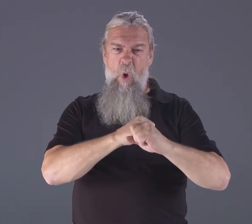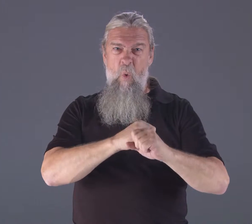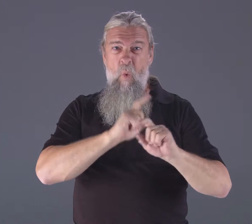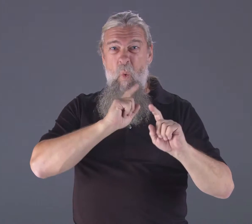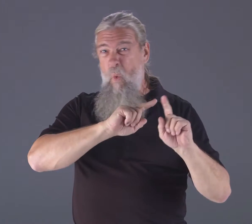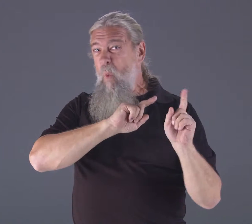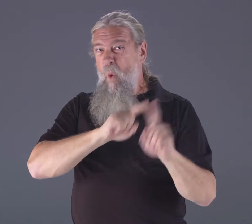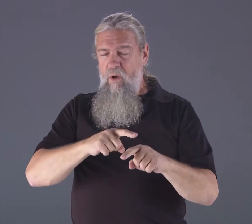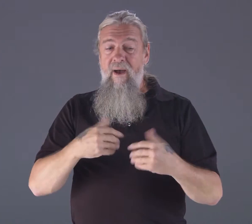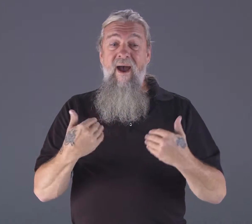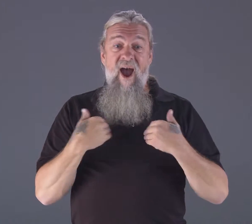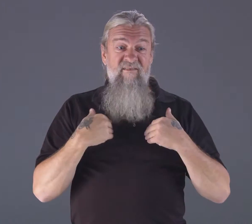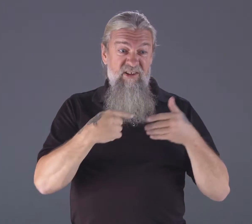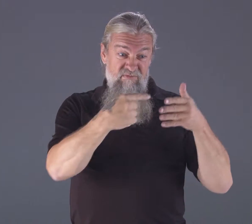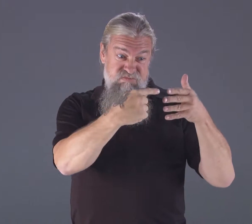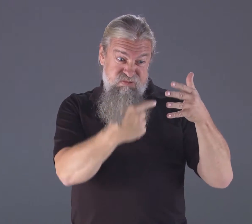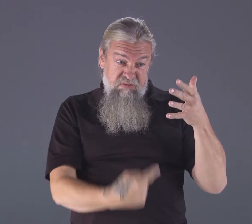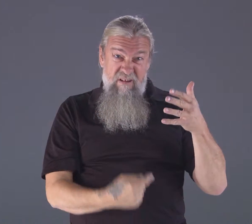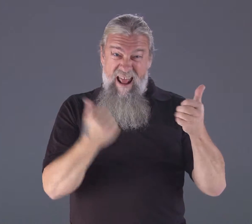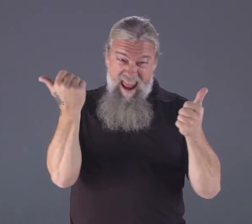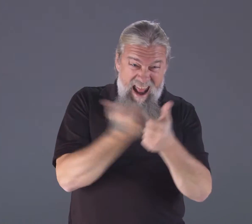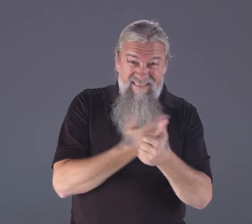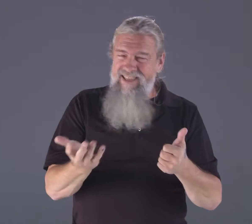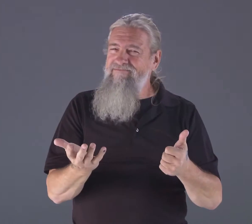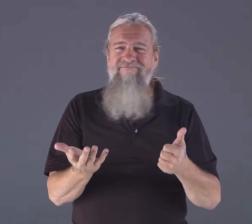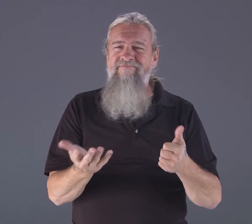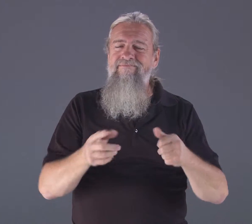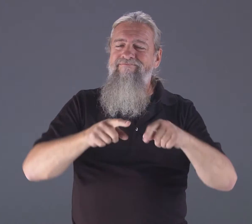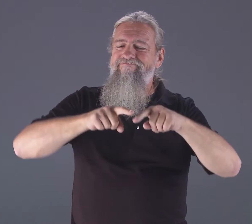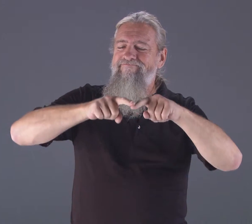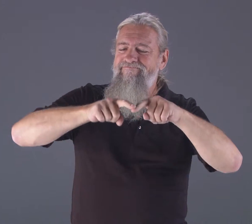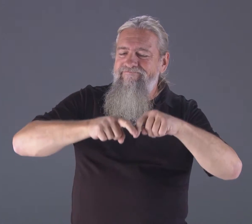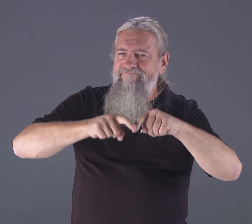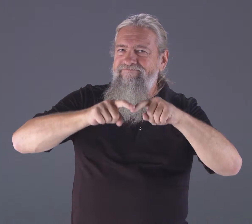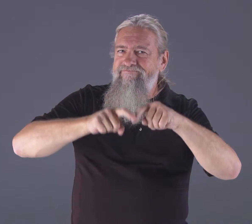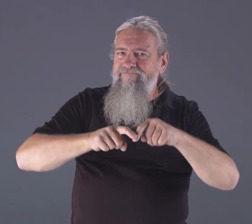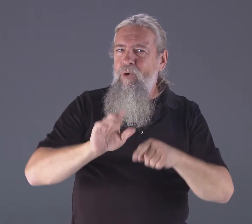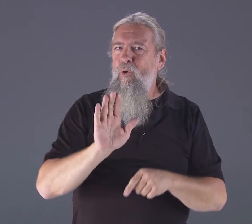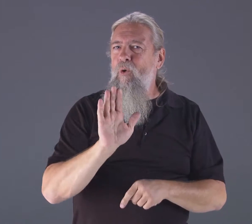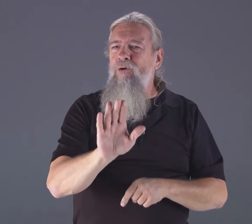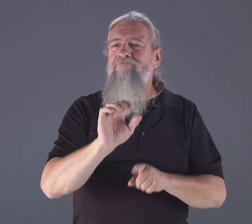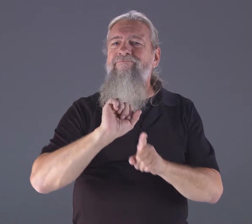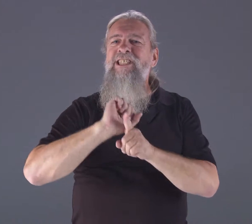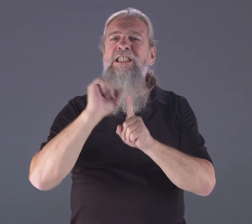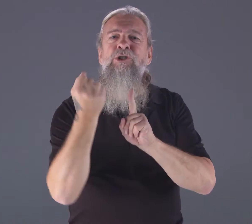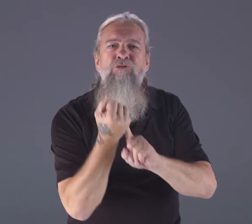It is important to keep in mind that the details of your protection order will depend on the facts of your case.